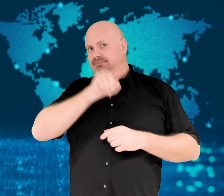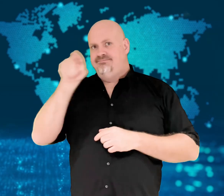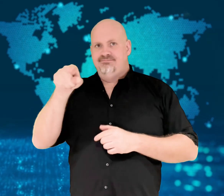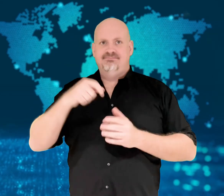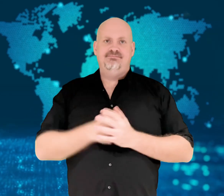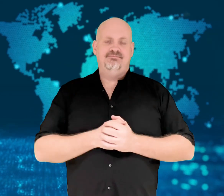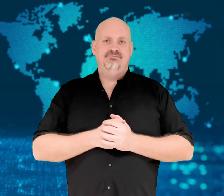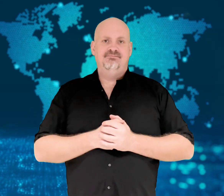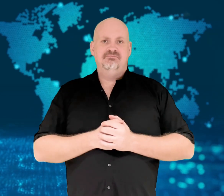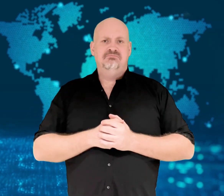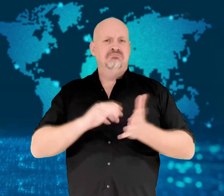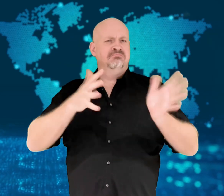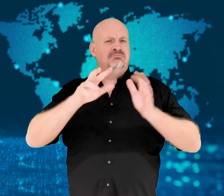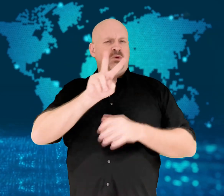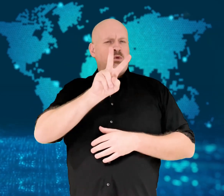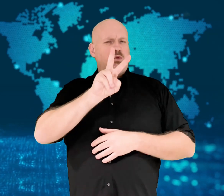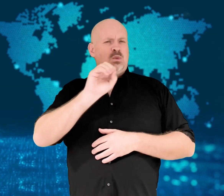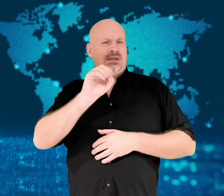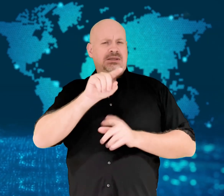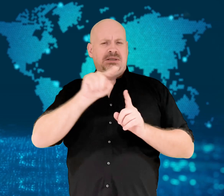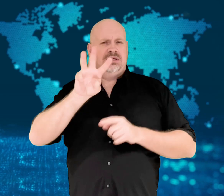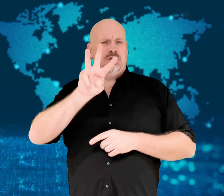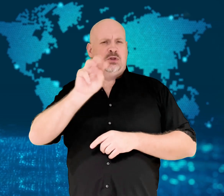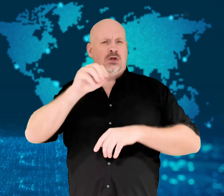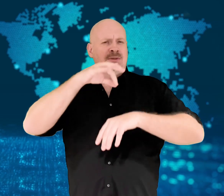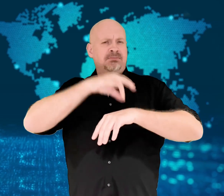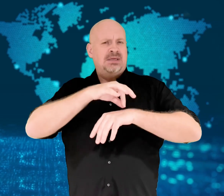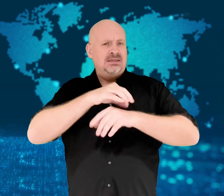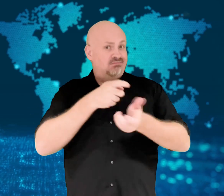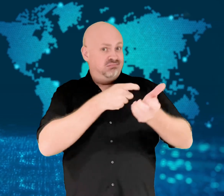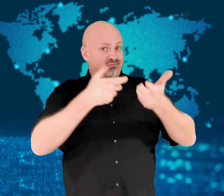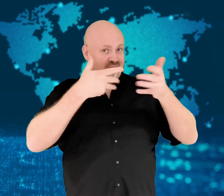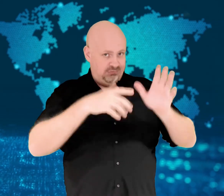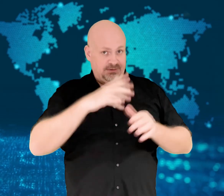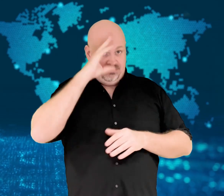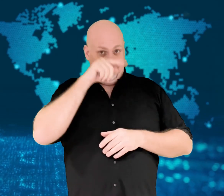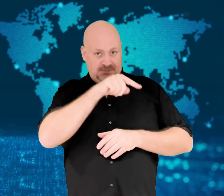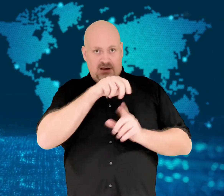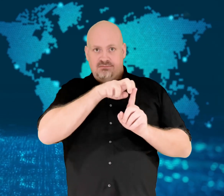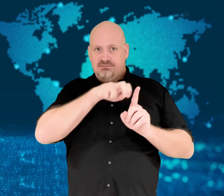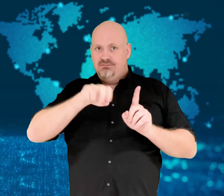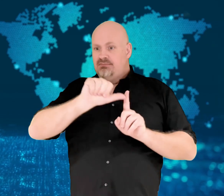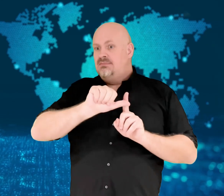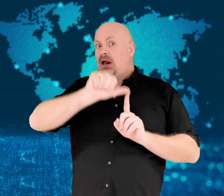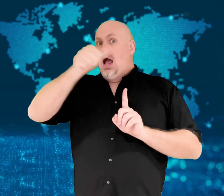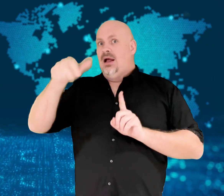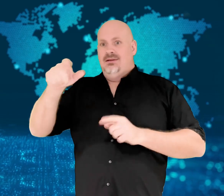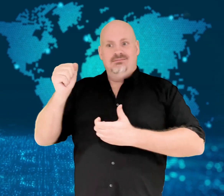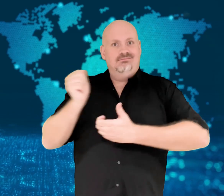Ten people were killed at the studio and ten more were taken to the hospital.